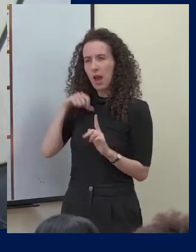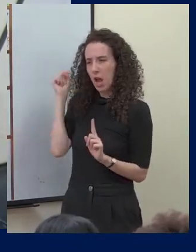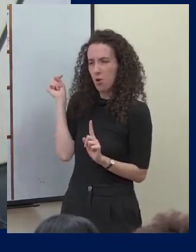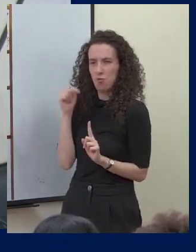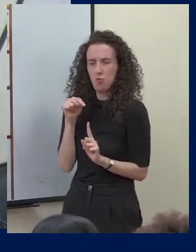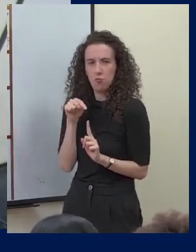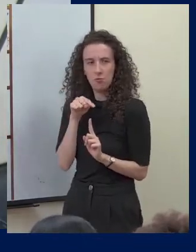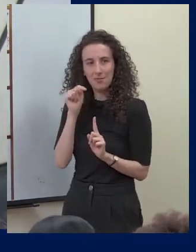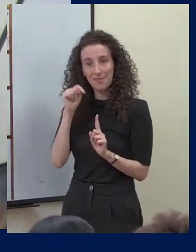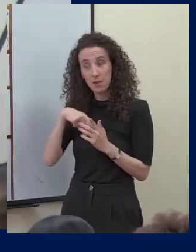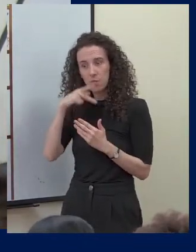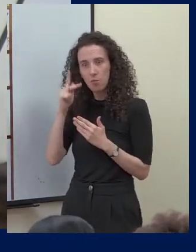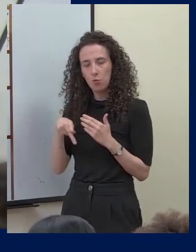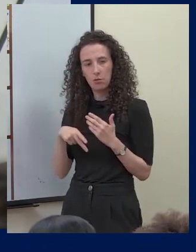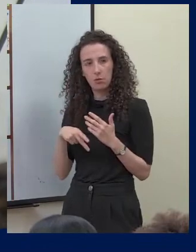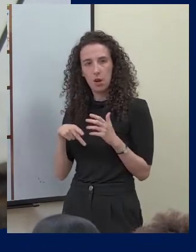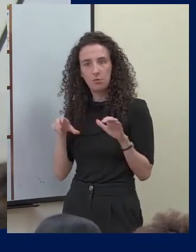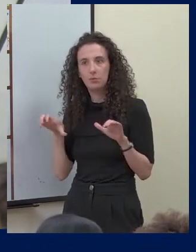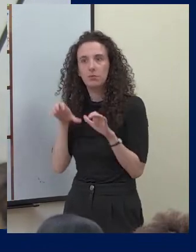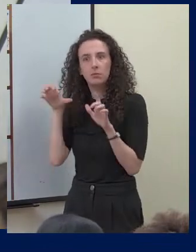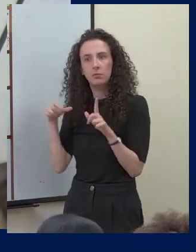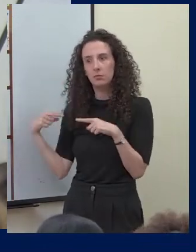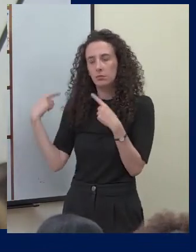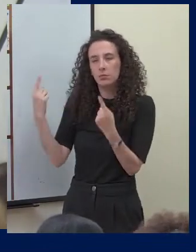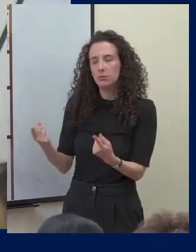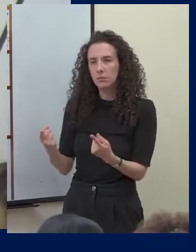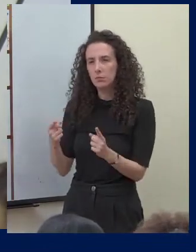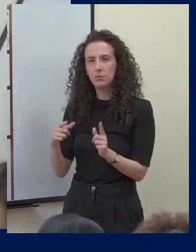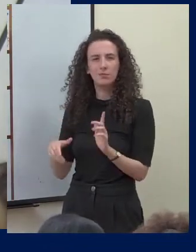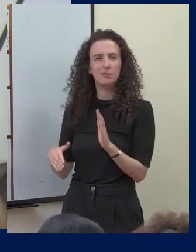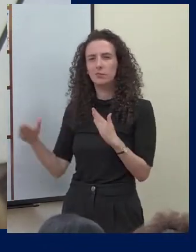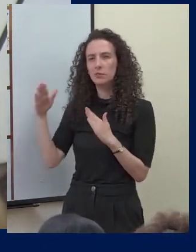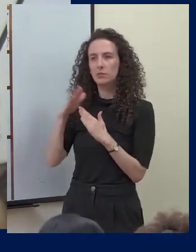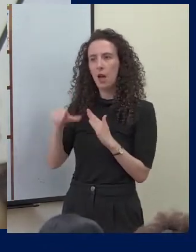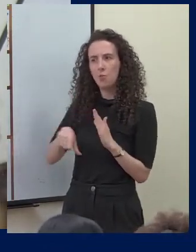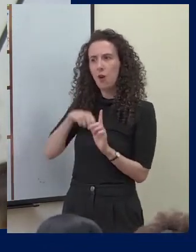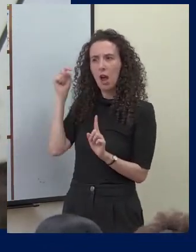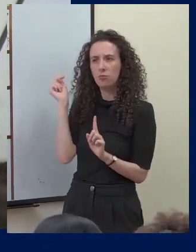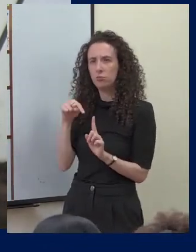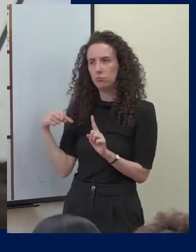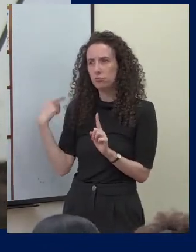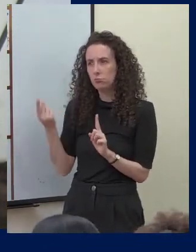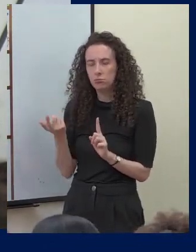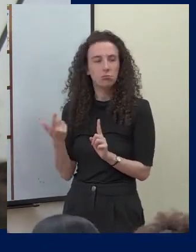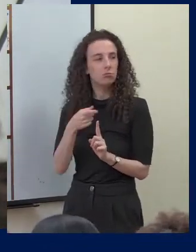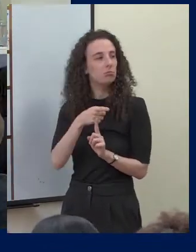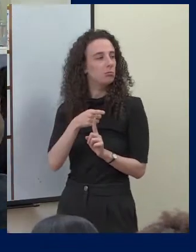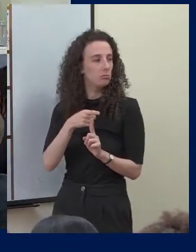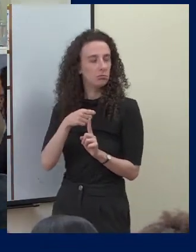these transitions and everything you have been able to do so far?